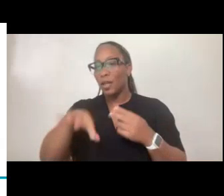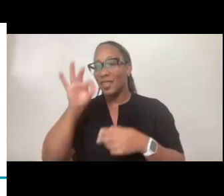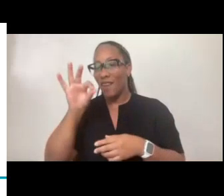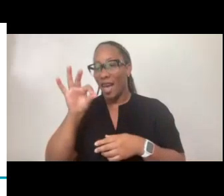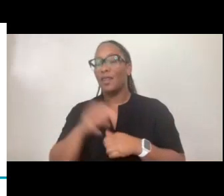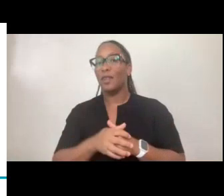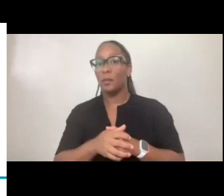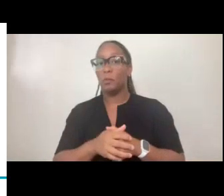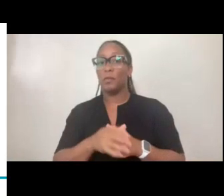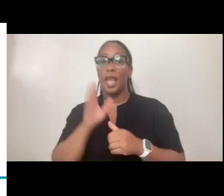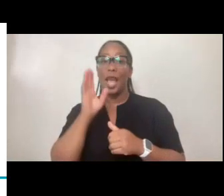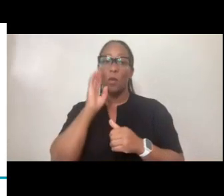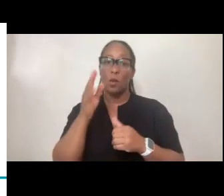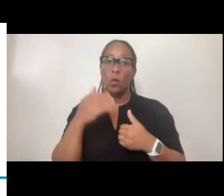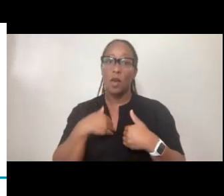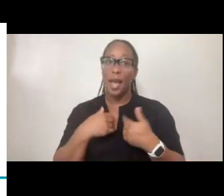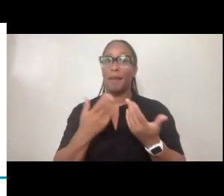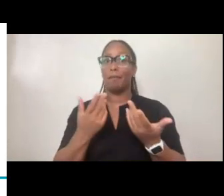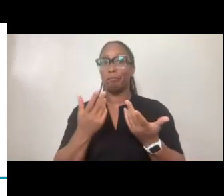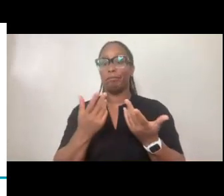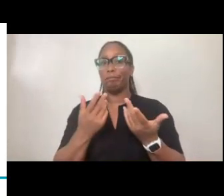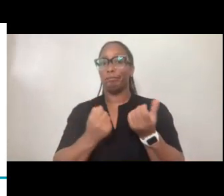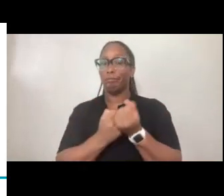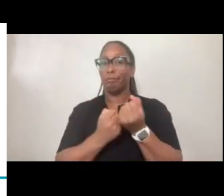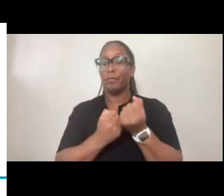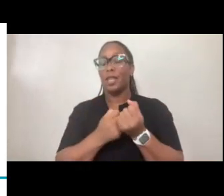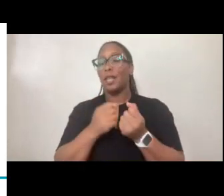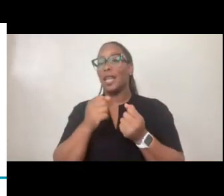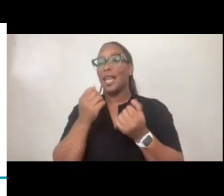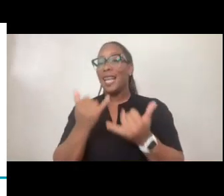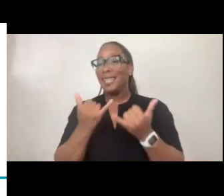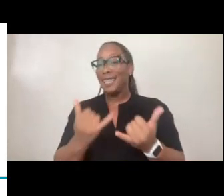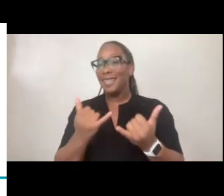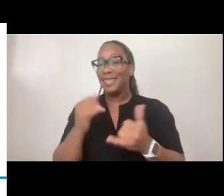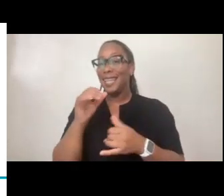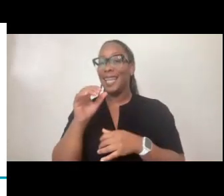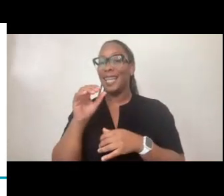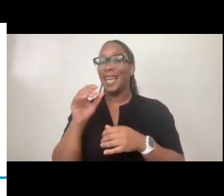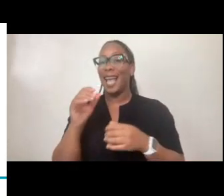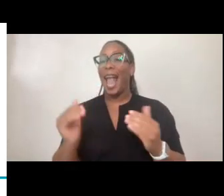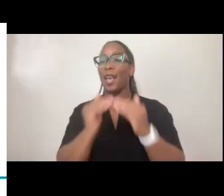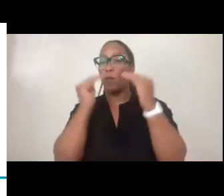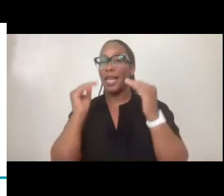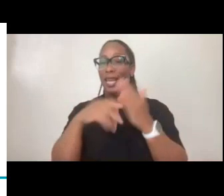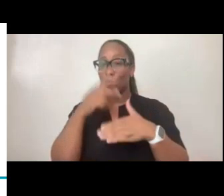We also will leverage existing digital equity programs and trying to avoid duplication.